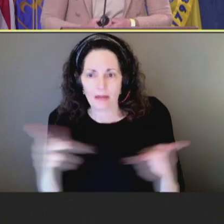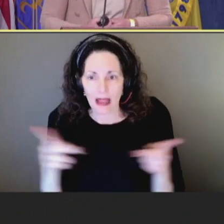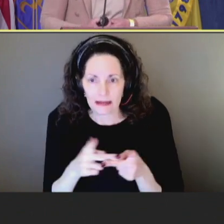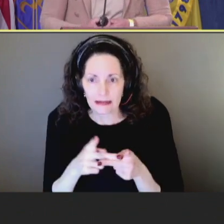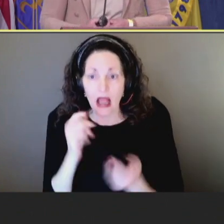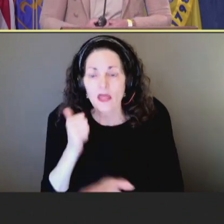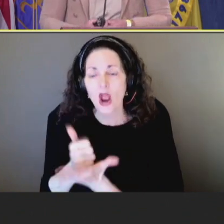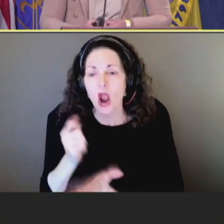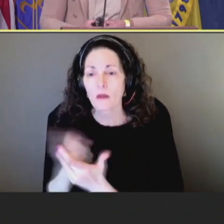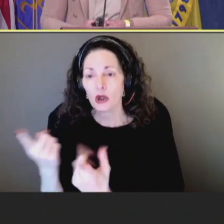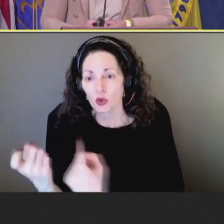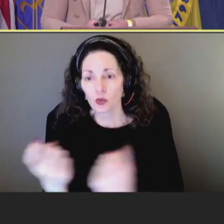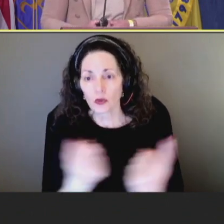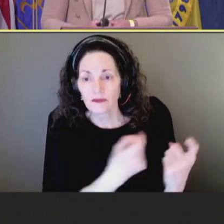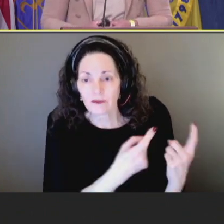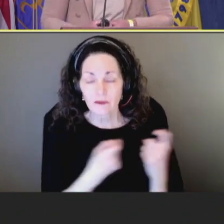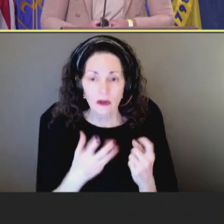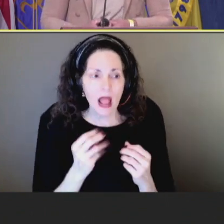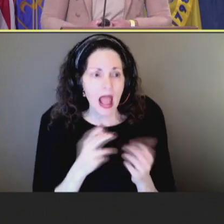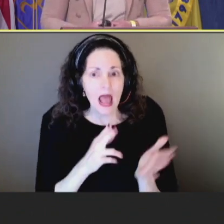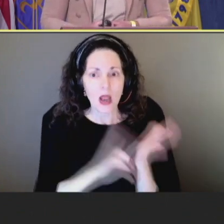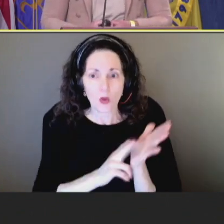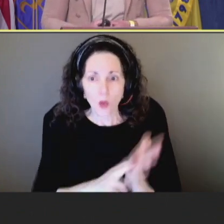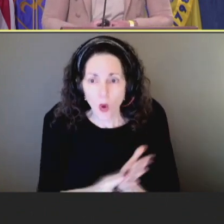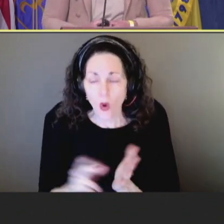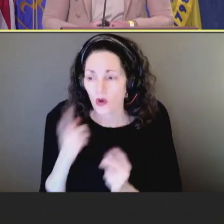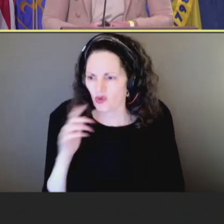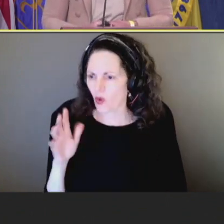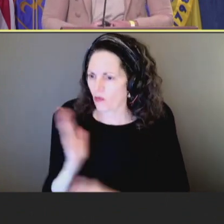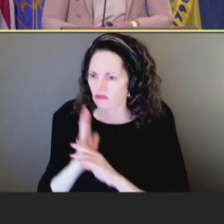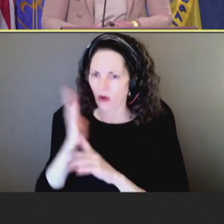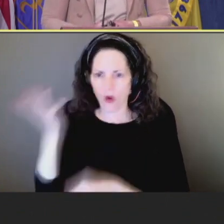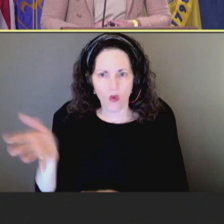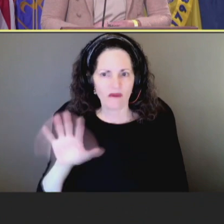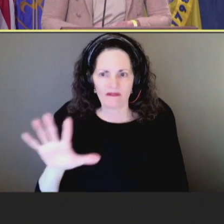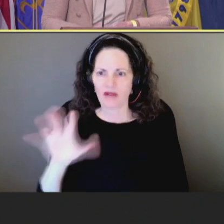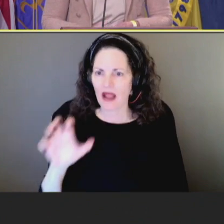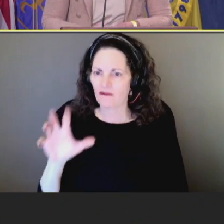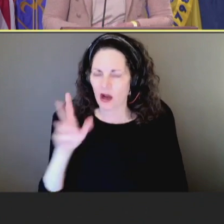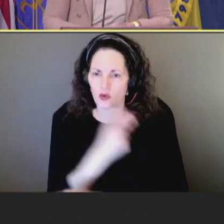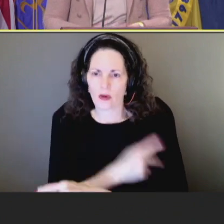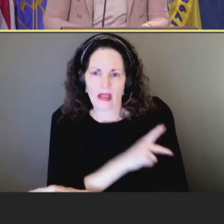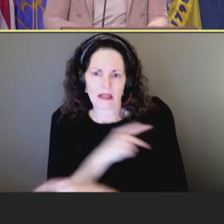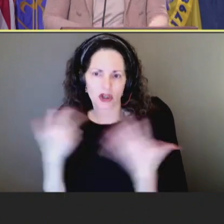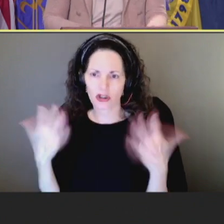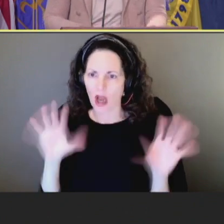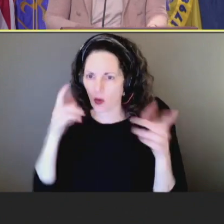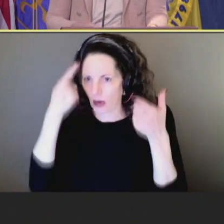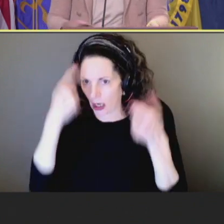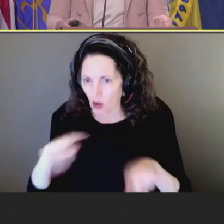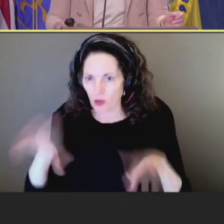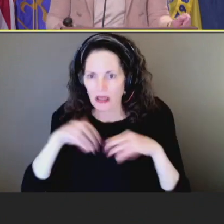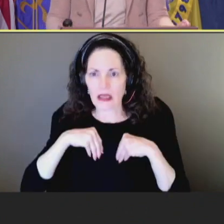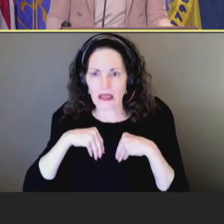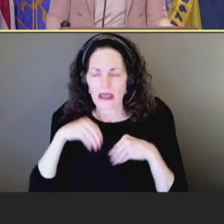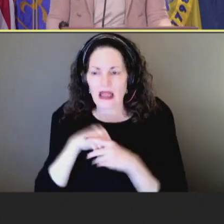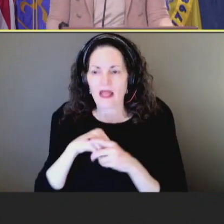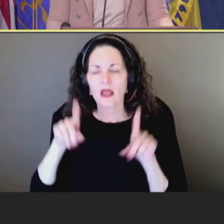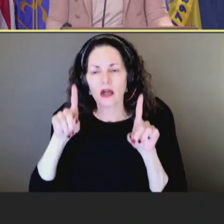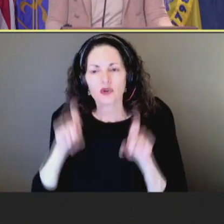So, 500 patients or more have already consented to these trials in year one. We also have a huge